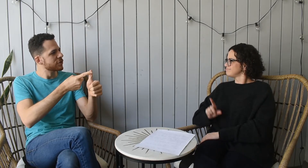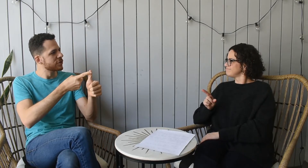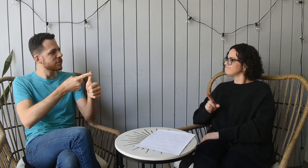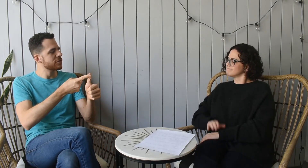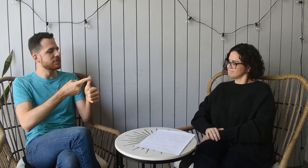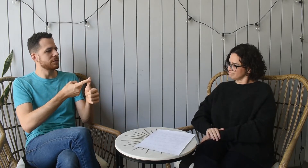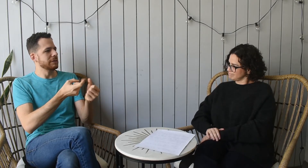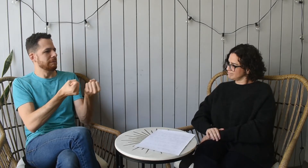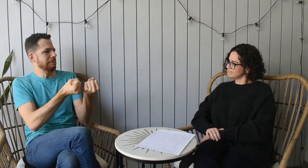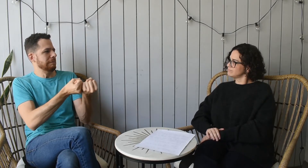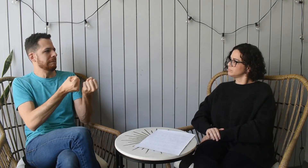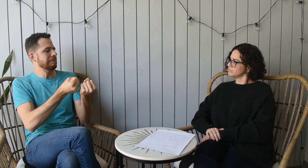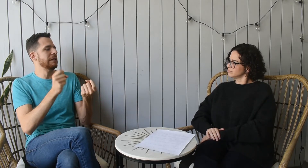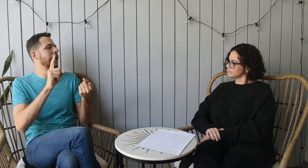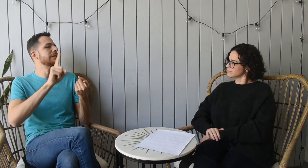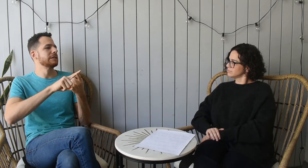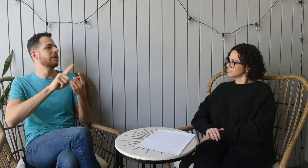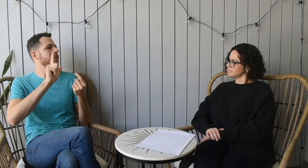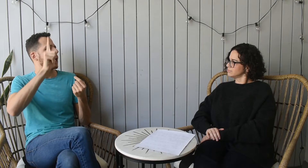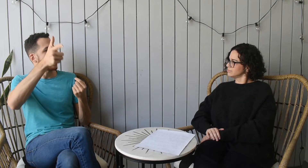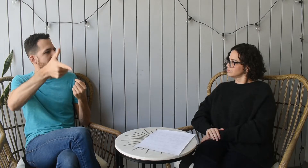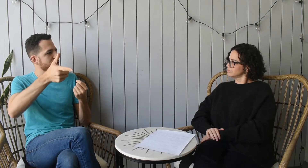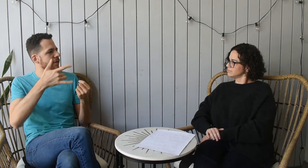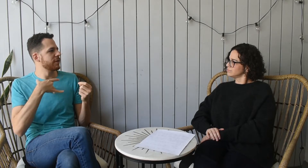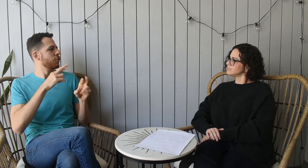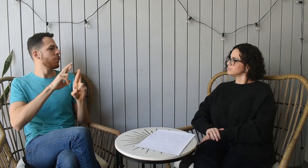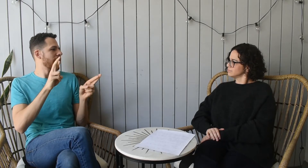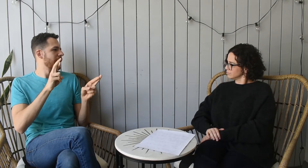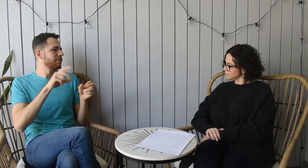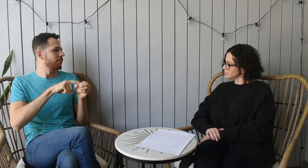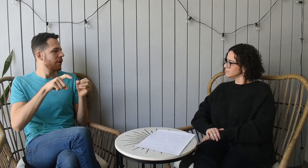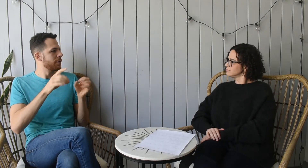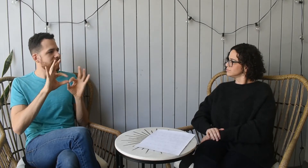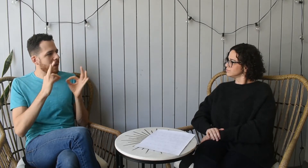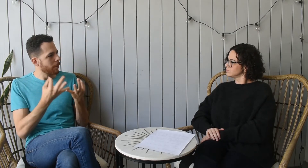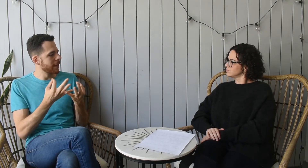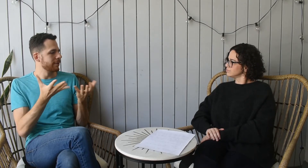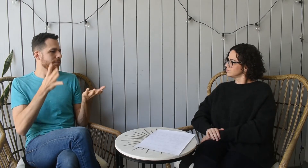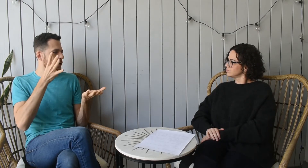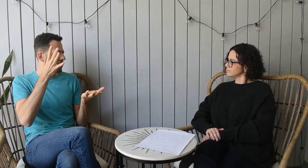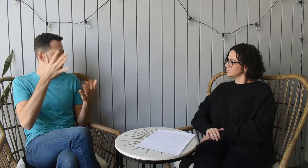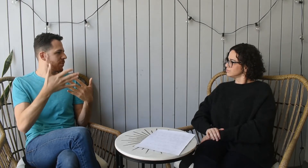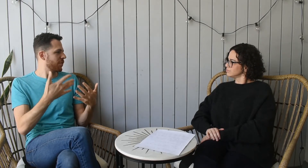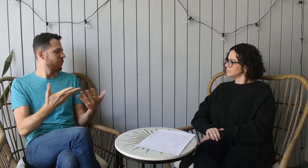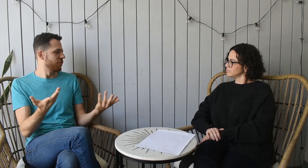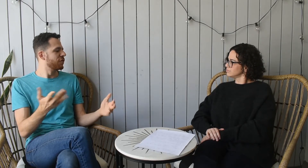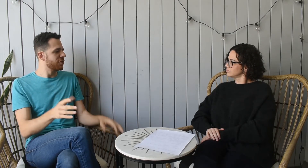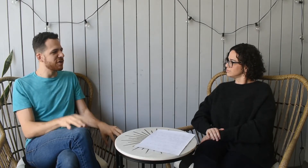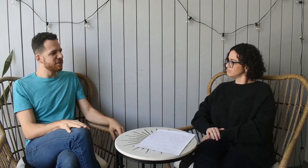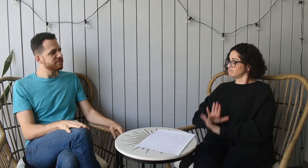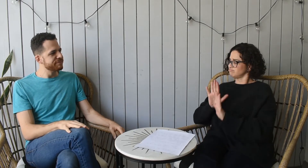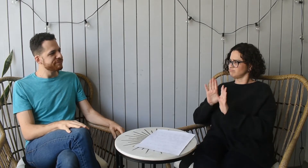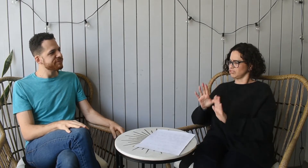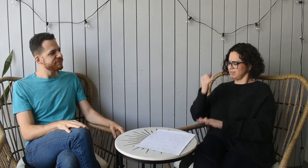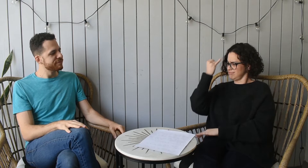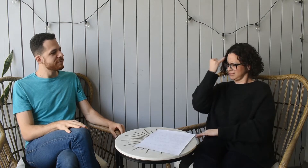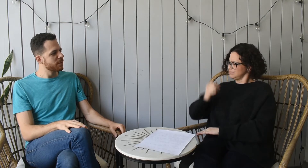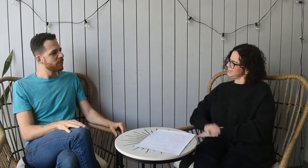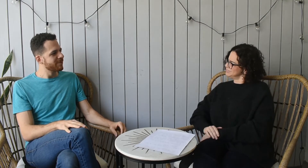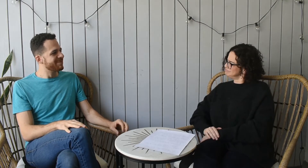Get that support. Then later when you're ready, come out to your family and parents Great idea!